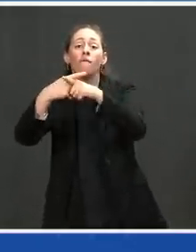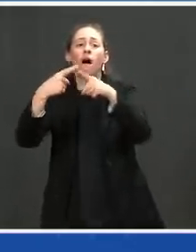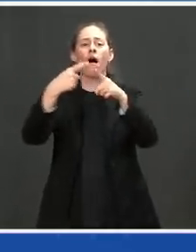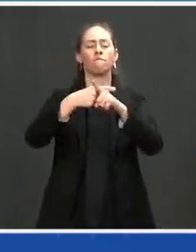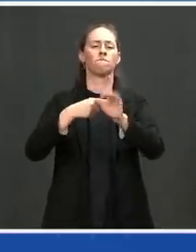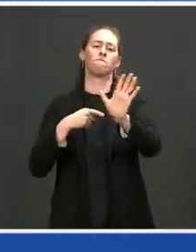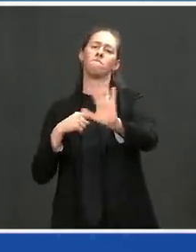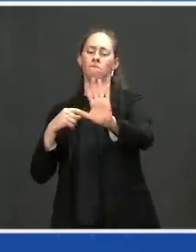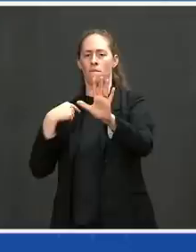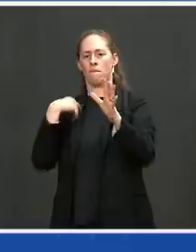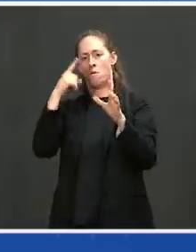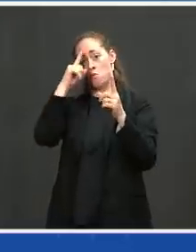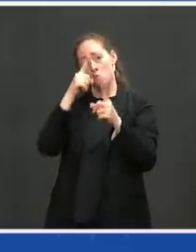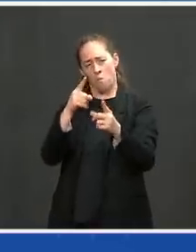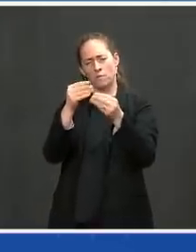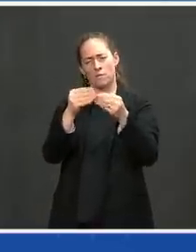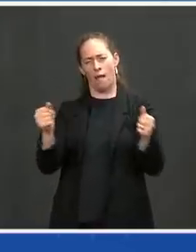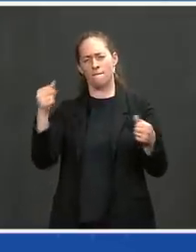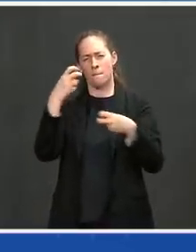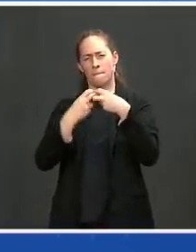Okay. How about Yamiche?